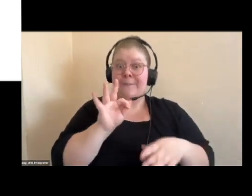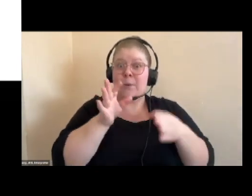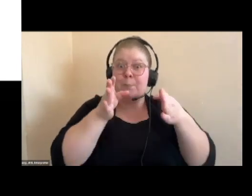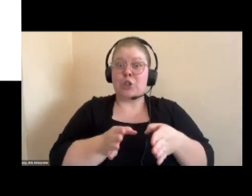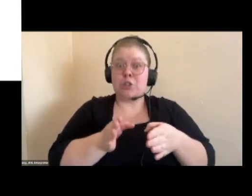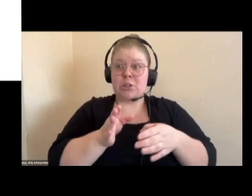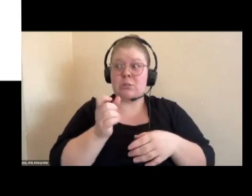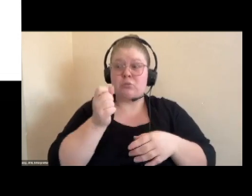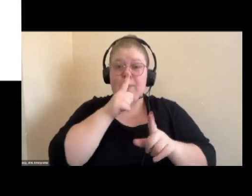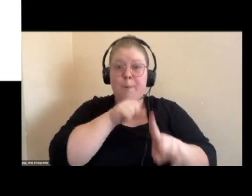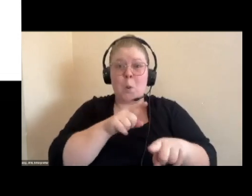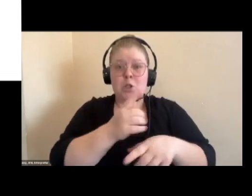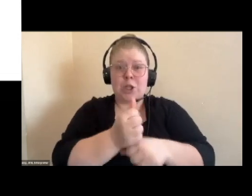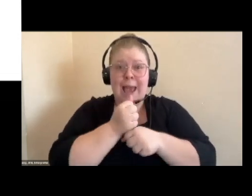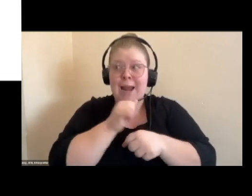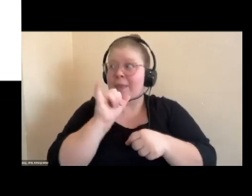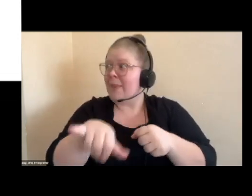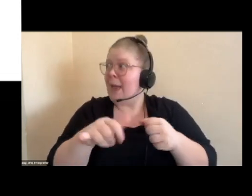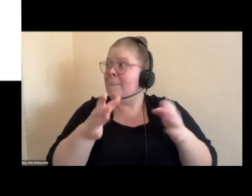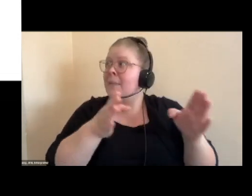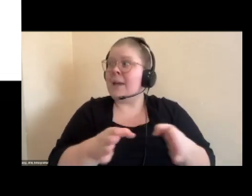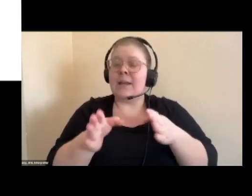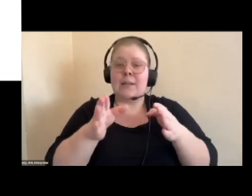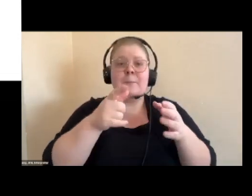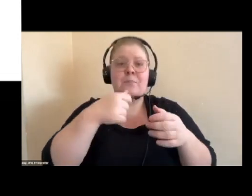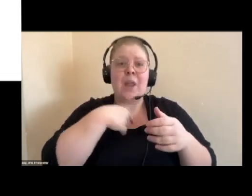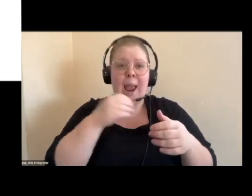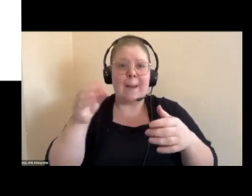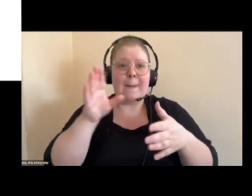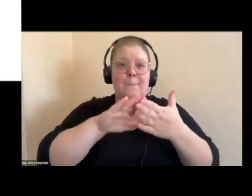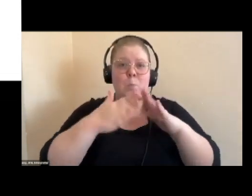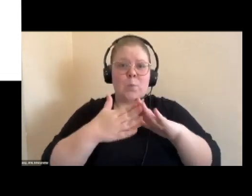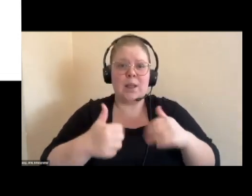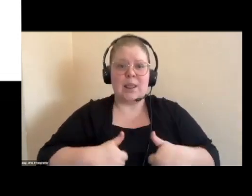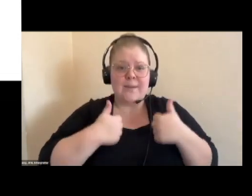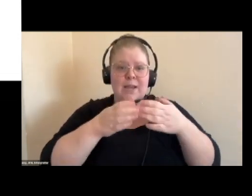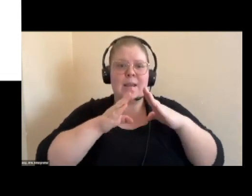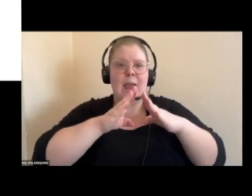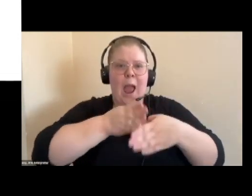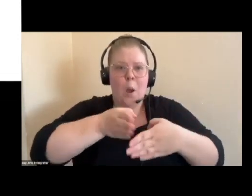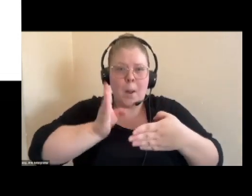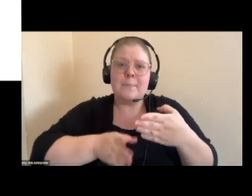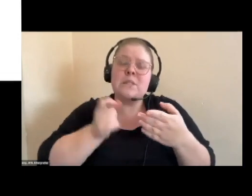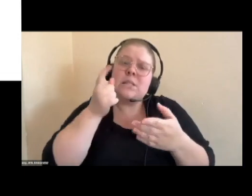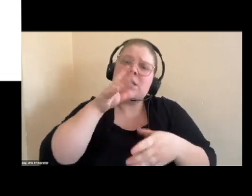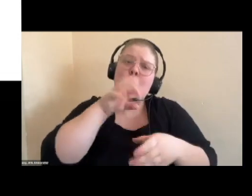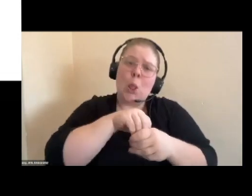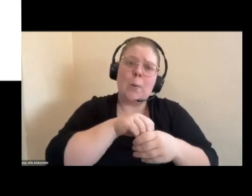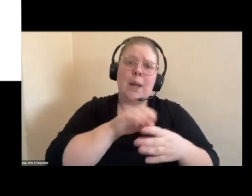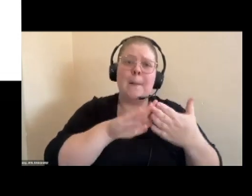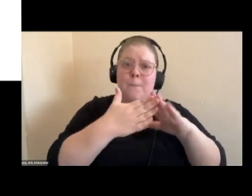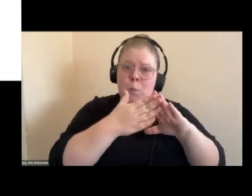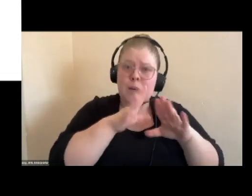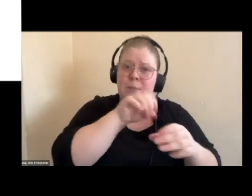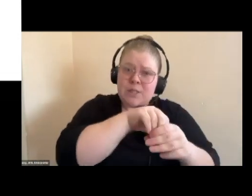person centered planning and community living outcomes, including community participation and